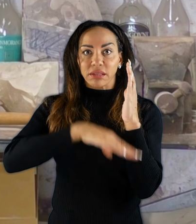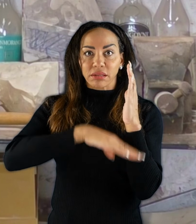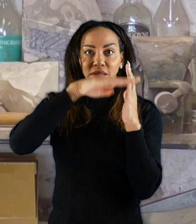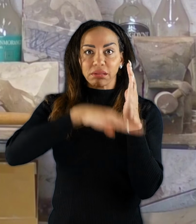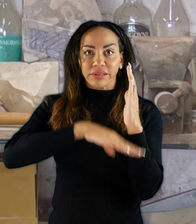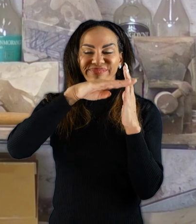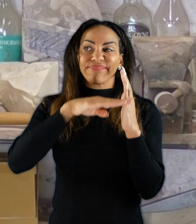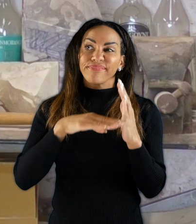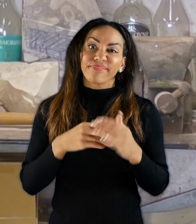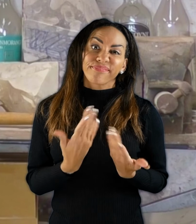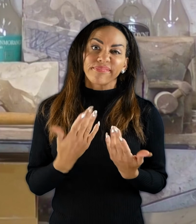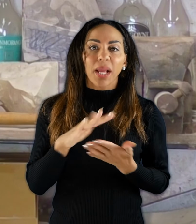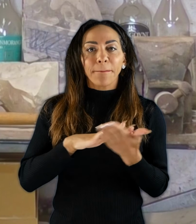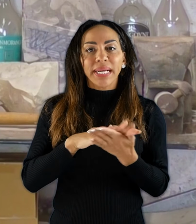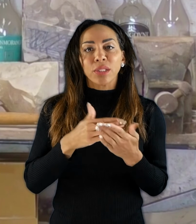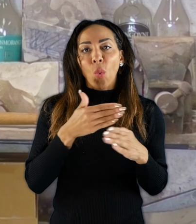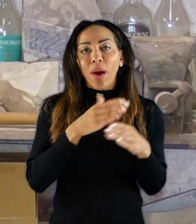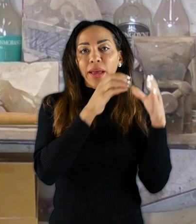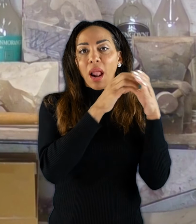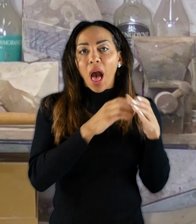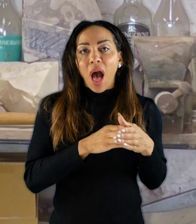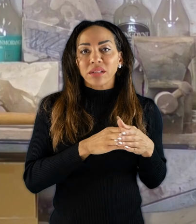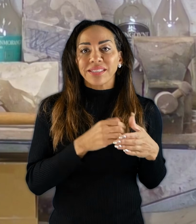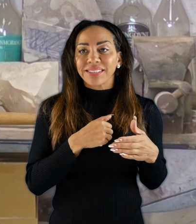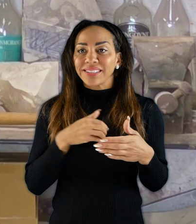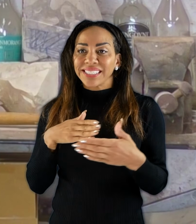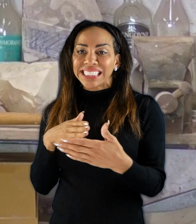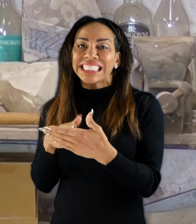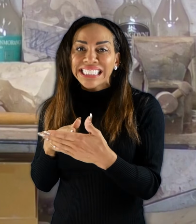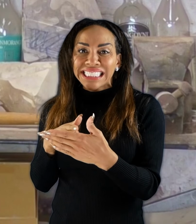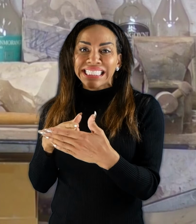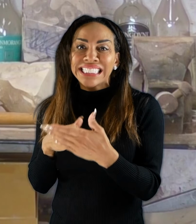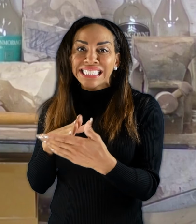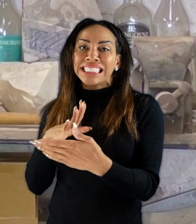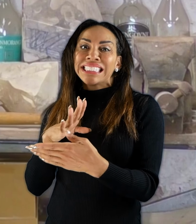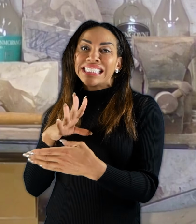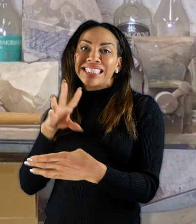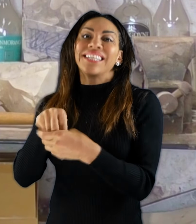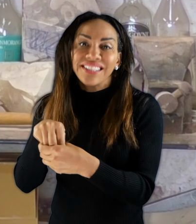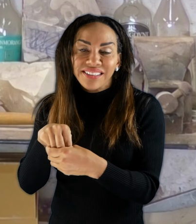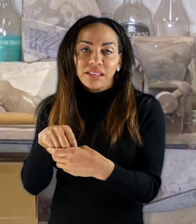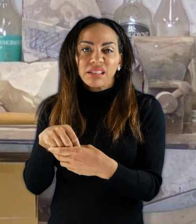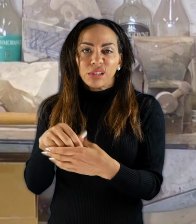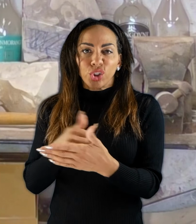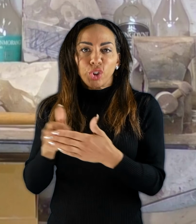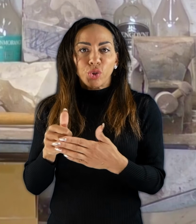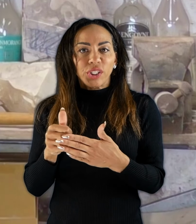very difficult for working class people to be engaged in it or outsiders. I think there's a